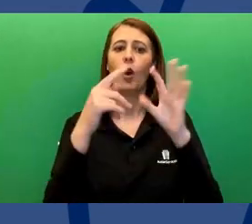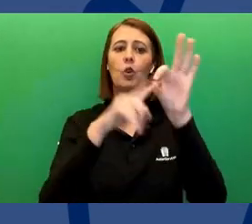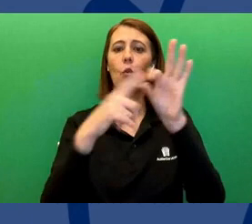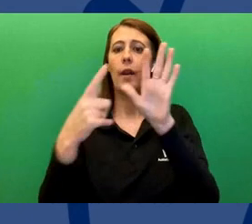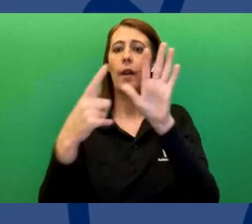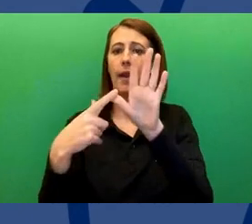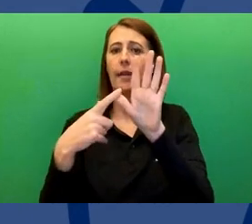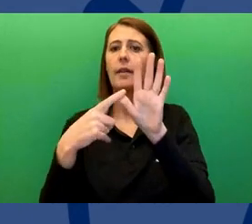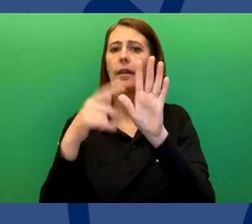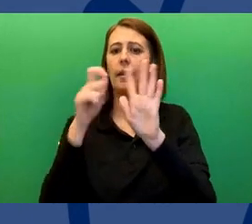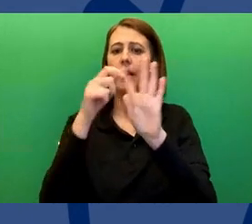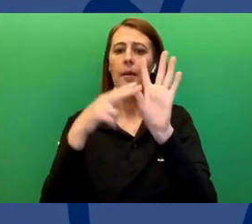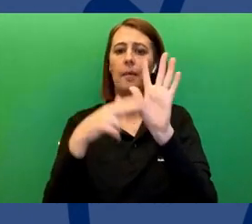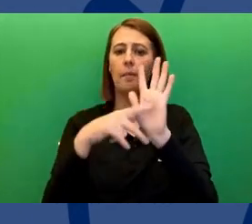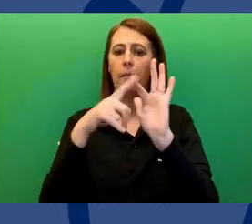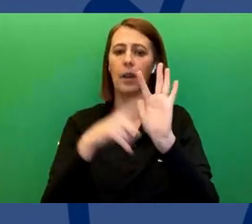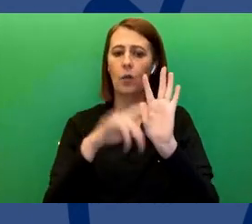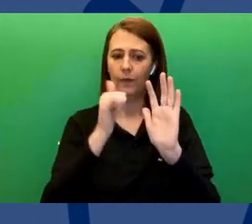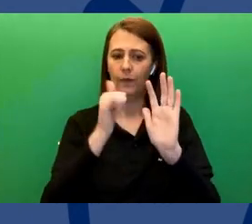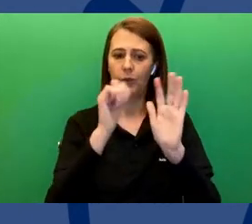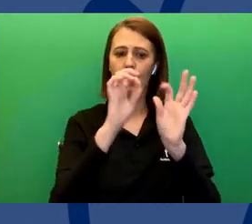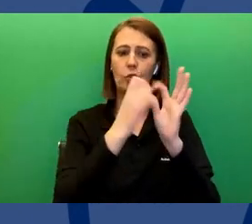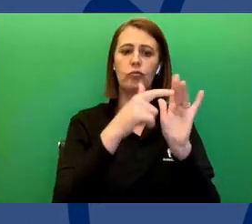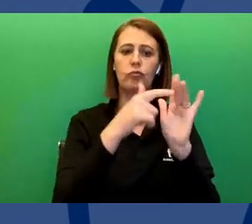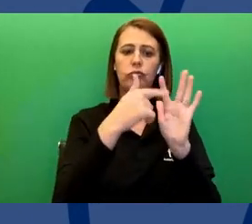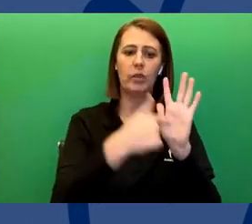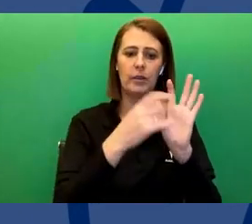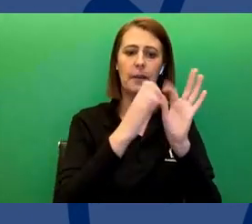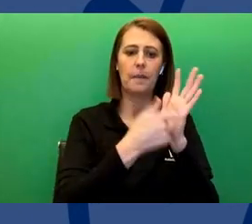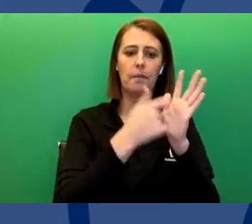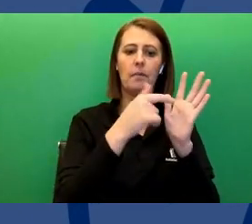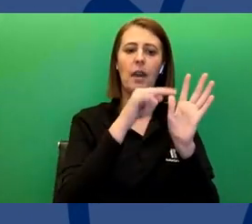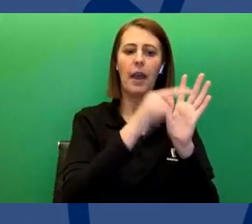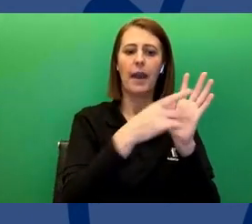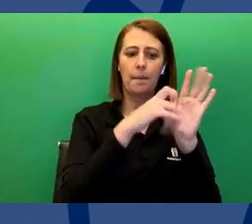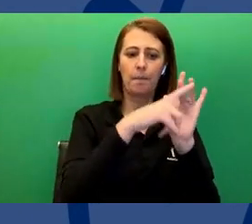Bridget and Michael and you've met them both. I will introduce our other two panel members.